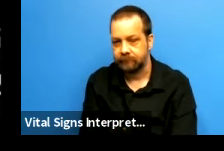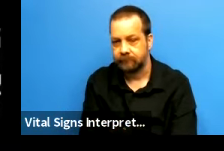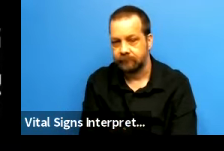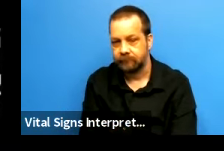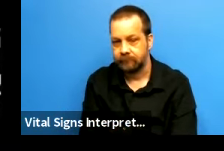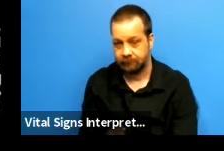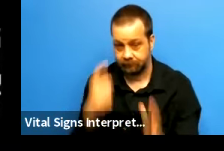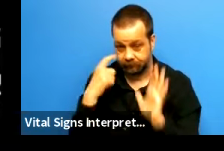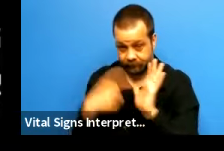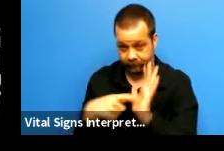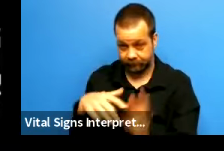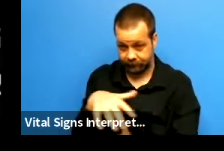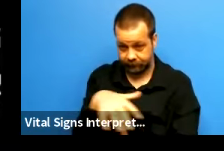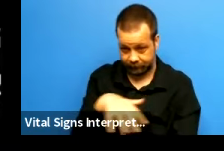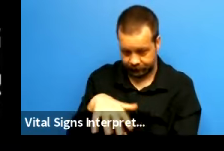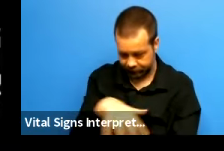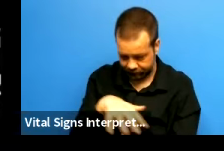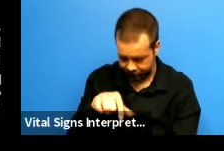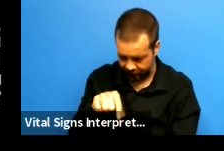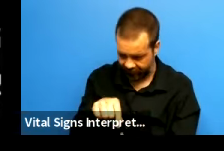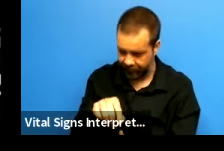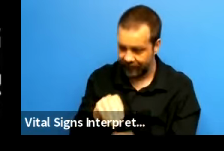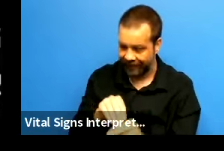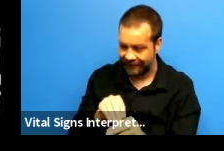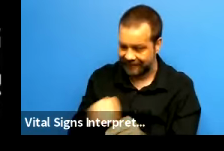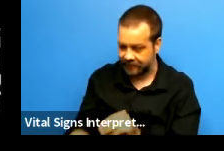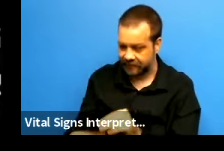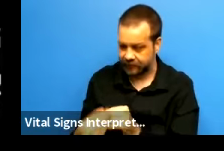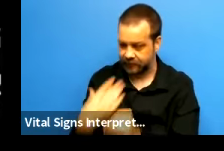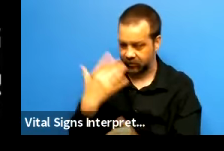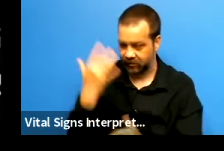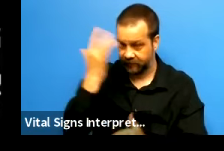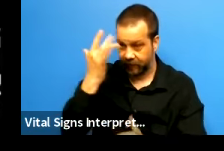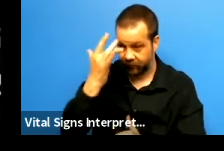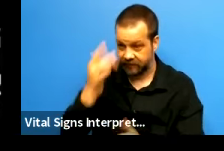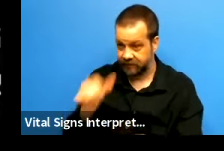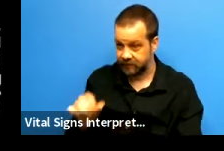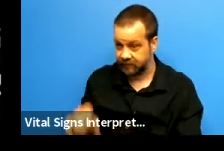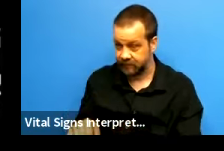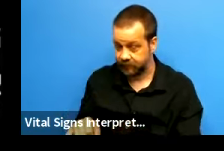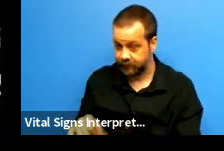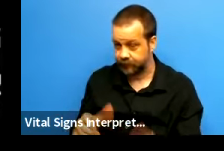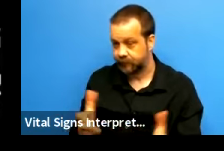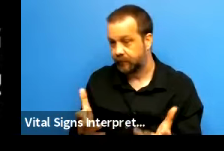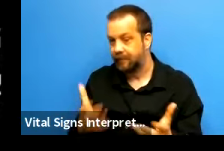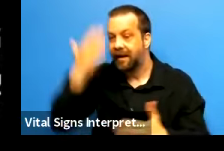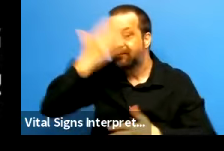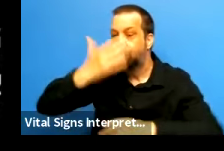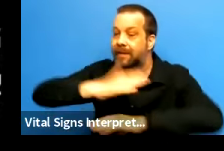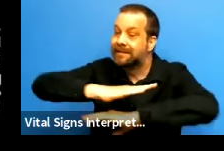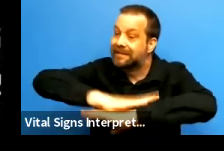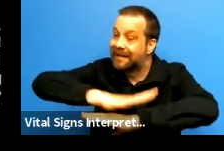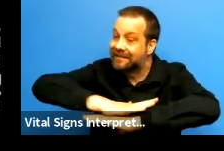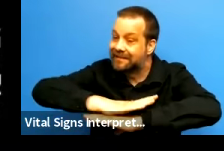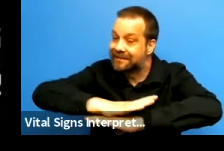that have potential for exposure. If you have a front desk, what are different ways